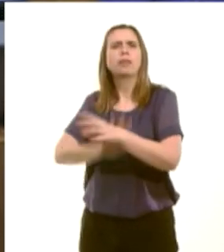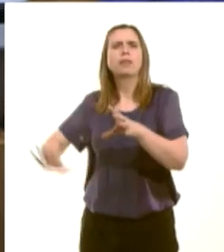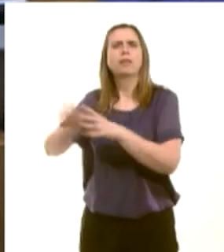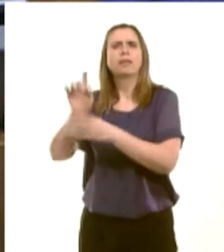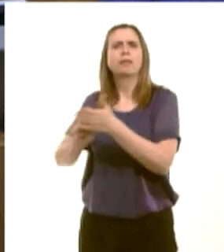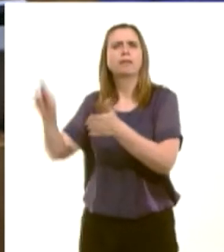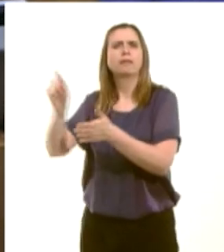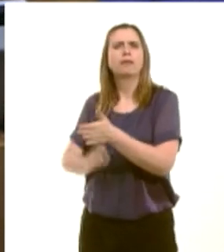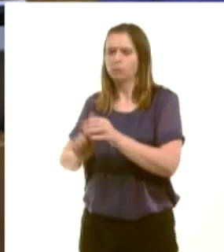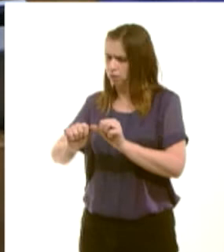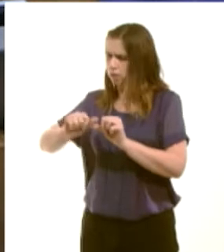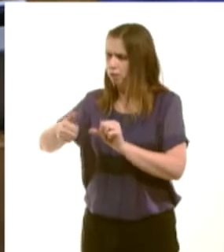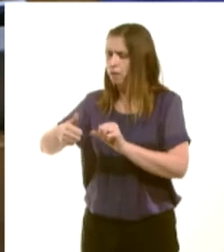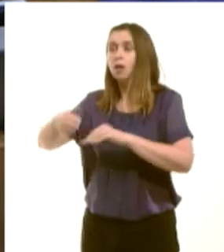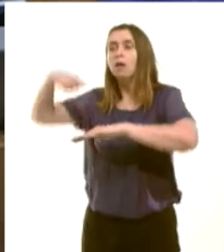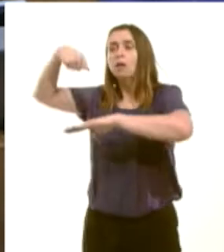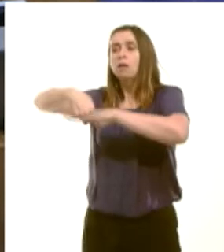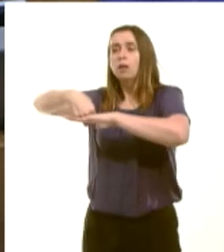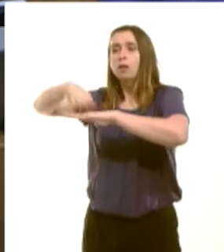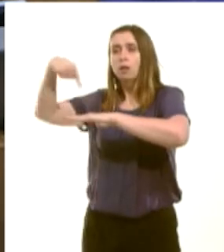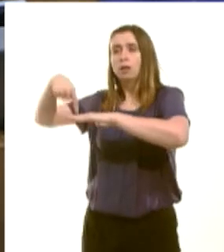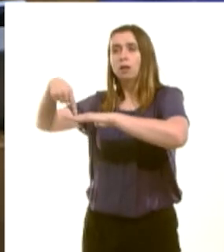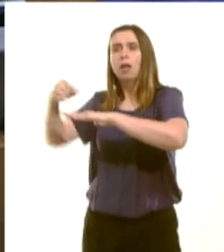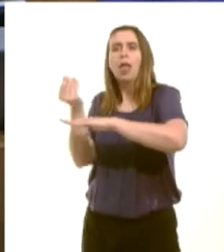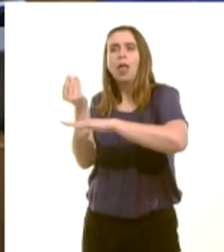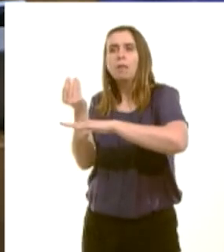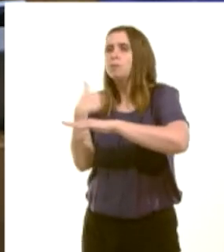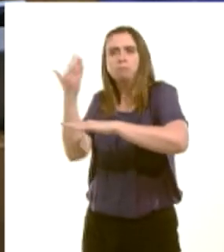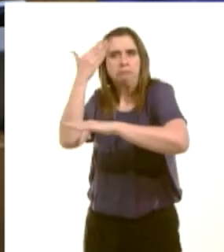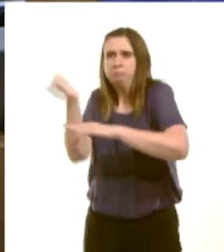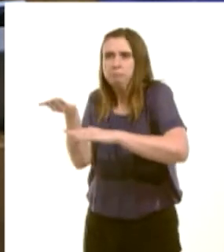what the value of the flooróthe nominal value of the flooró potentially is to Wales. Itís